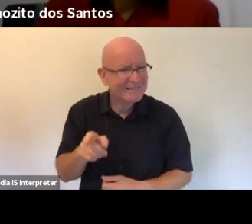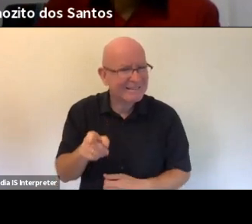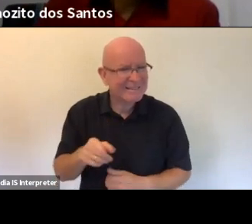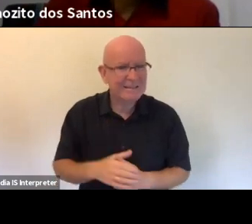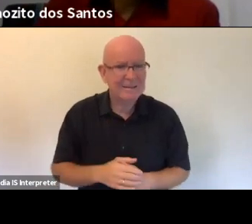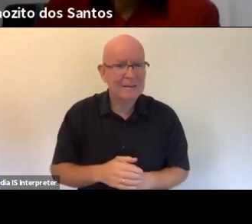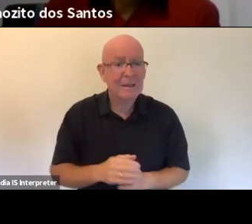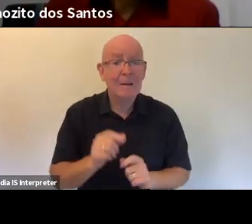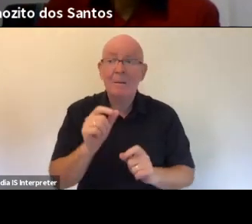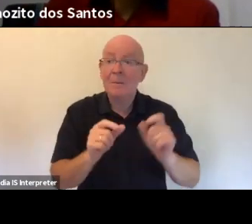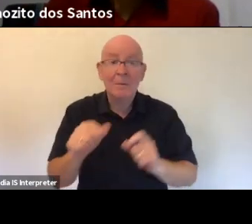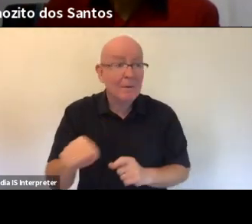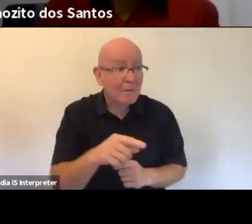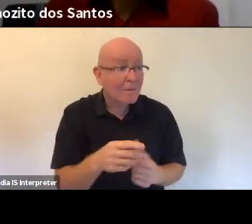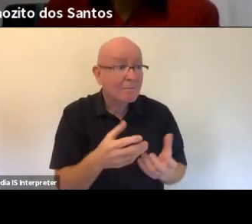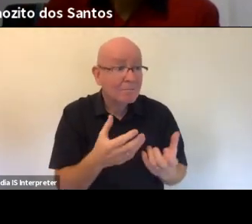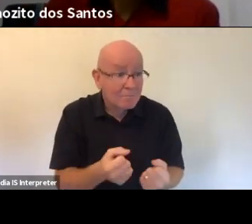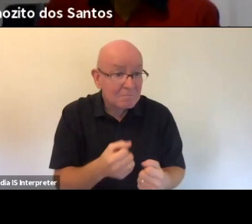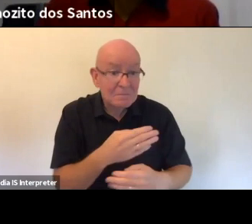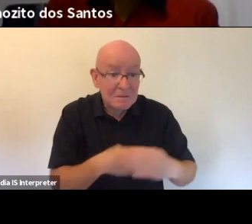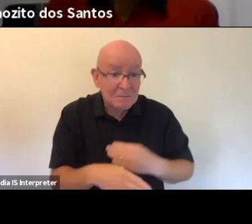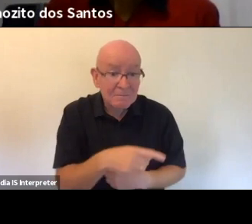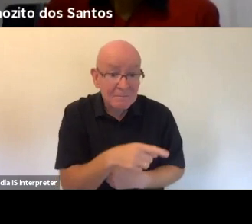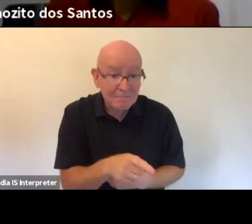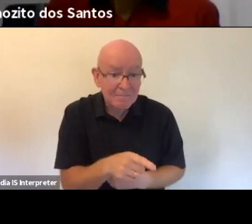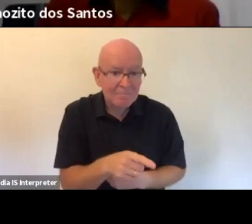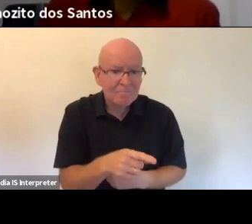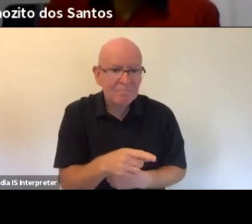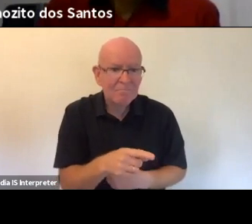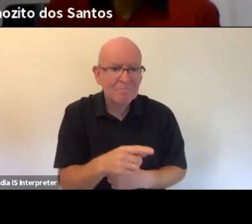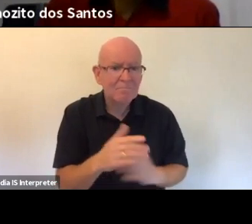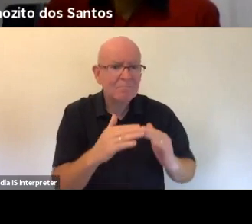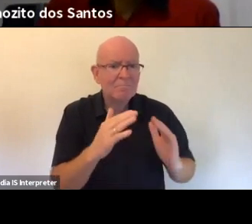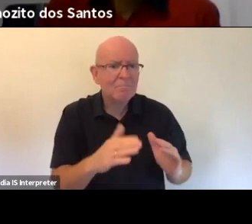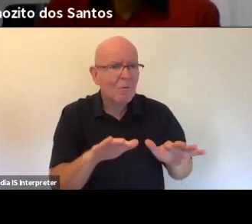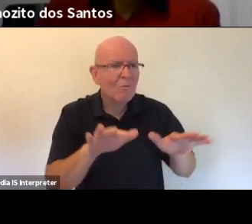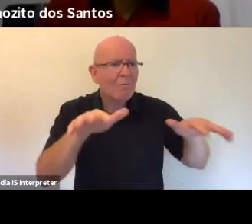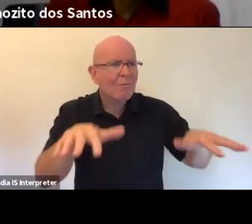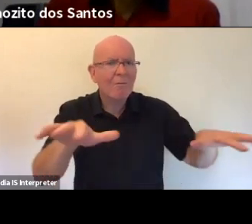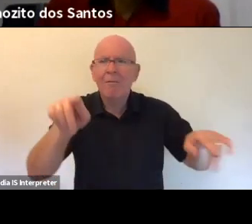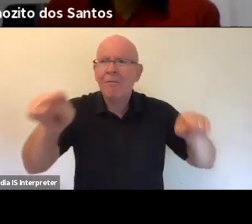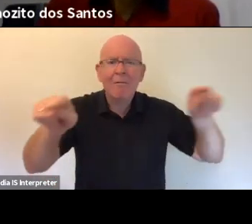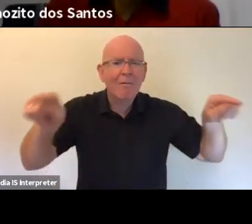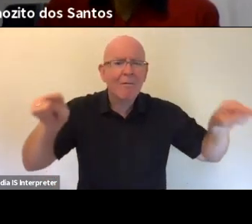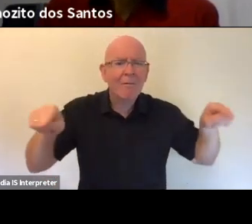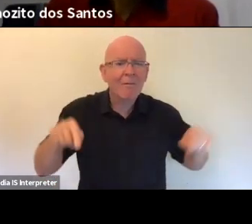because the distance of health posts and lack of access to the transport.